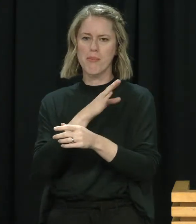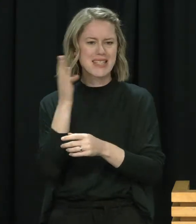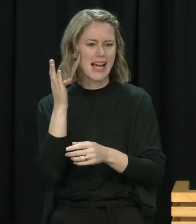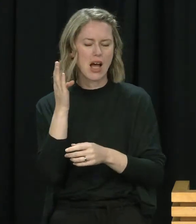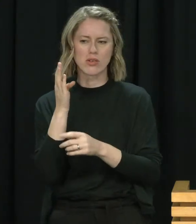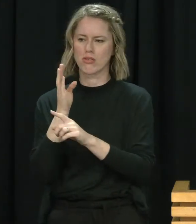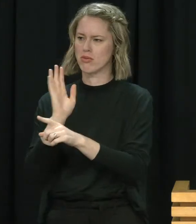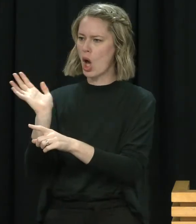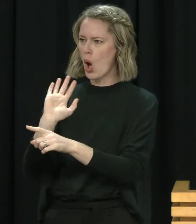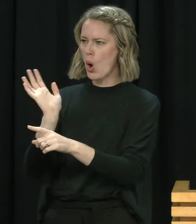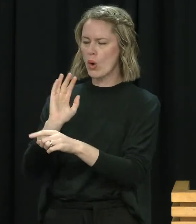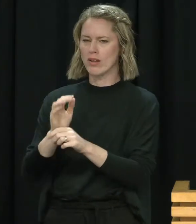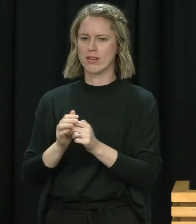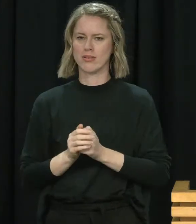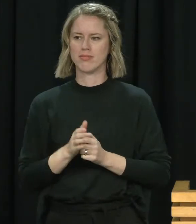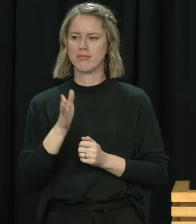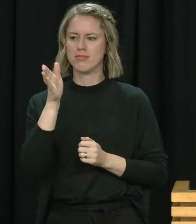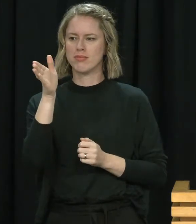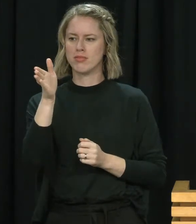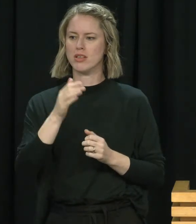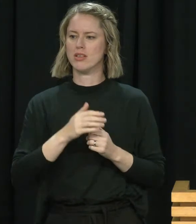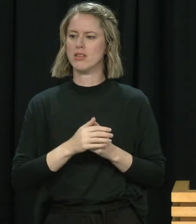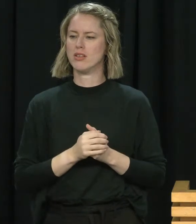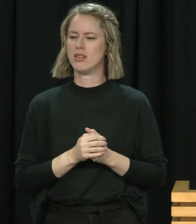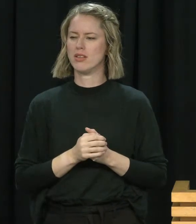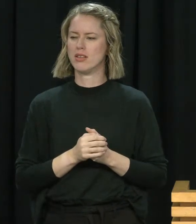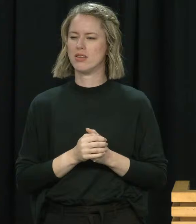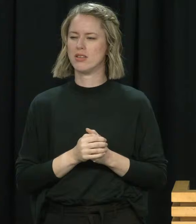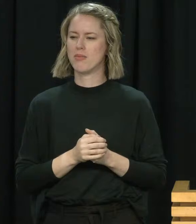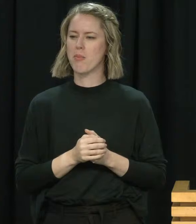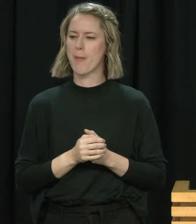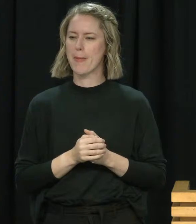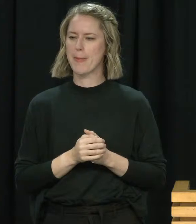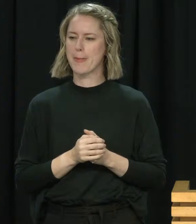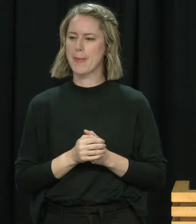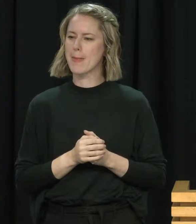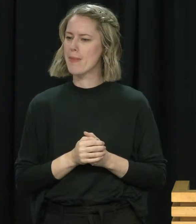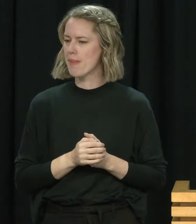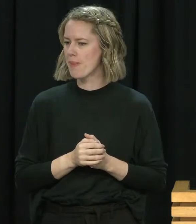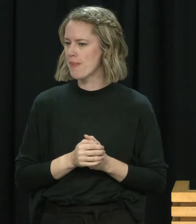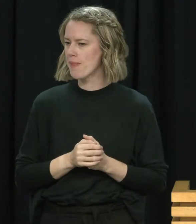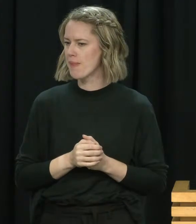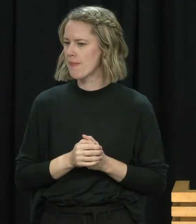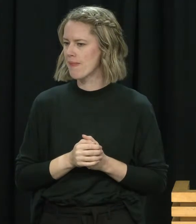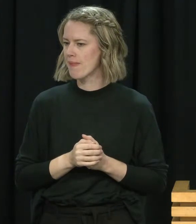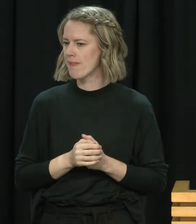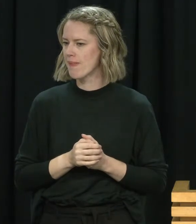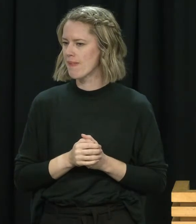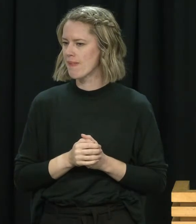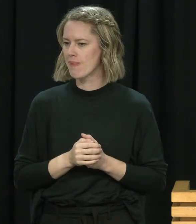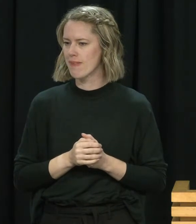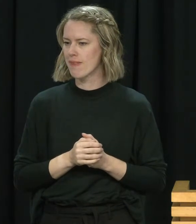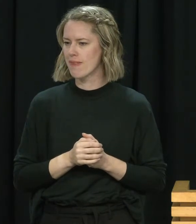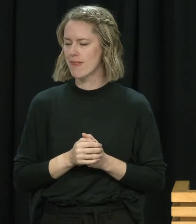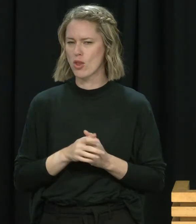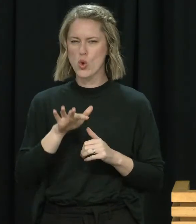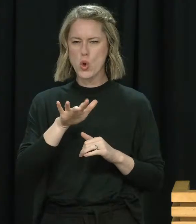local... Whoever is doing the bookings. But they're not missing out at this point? They are